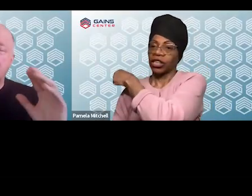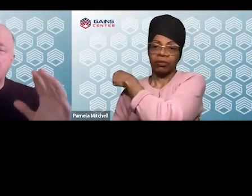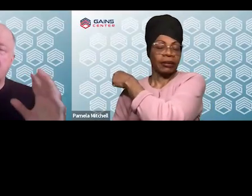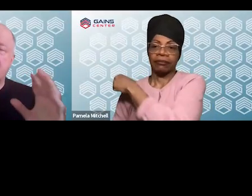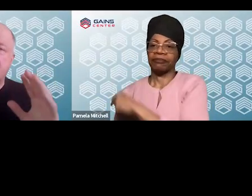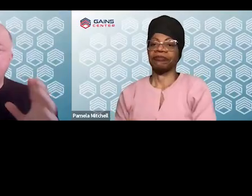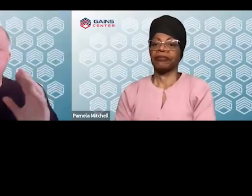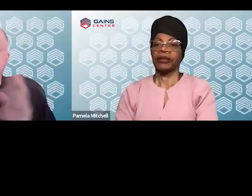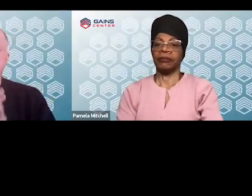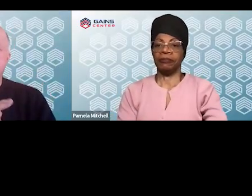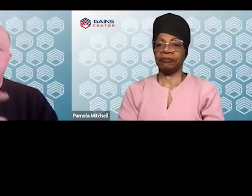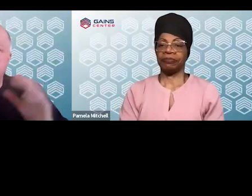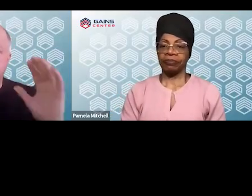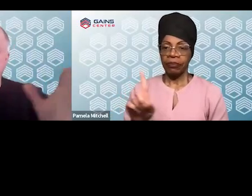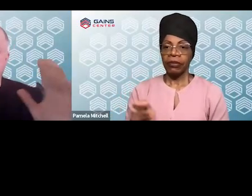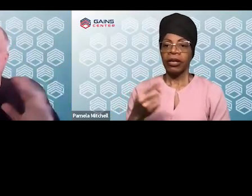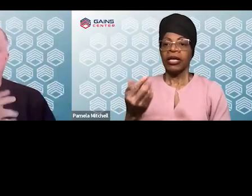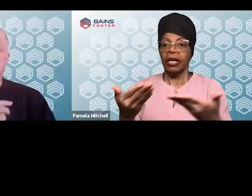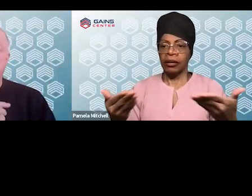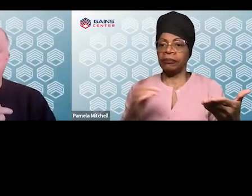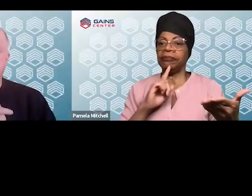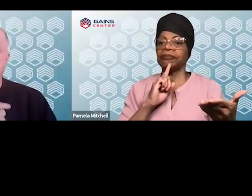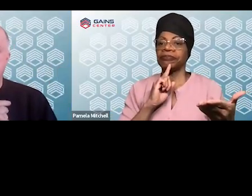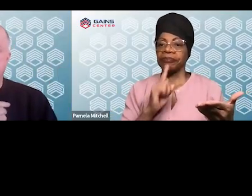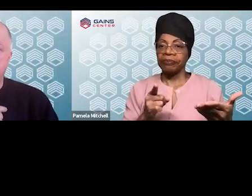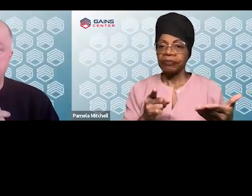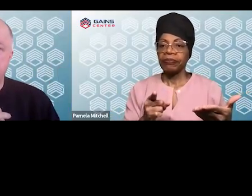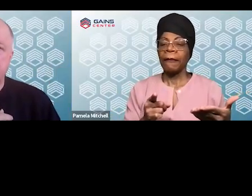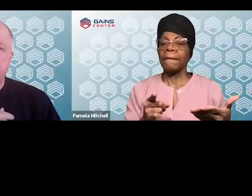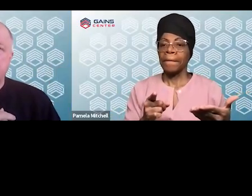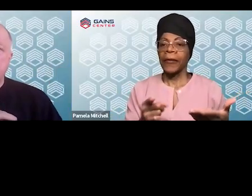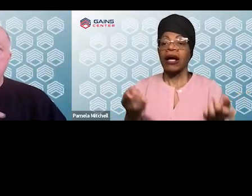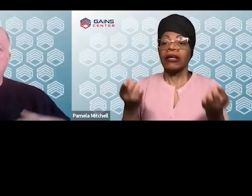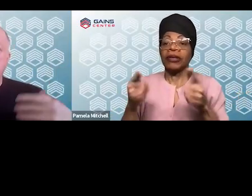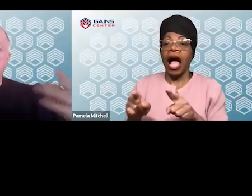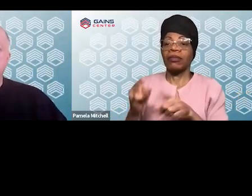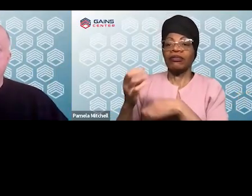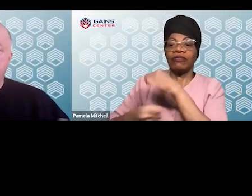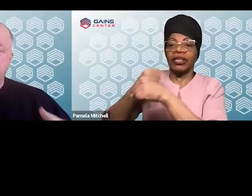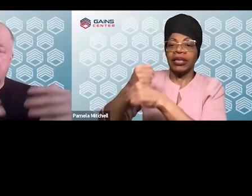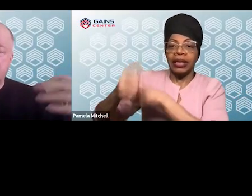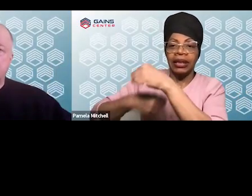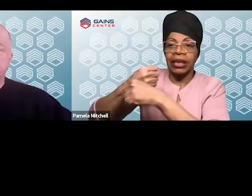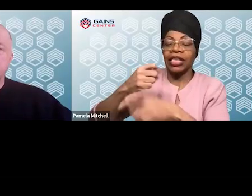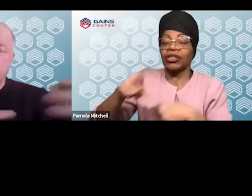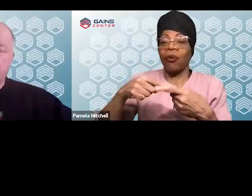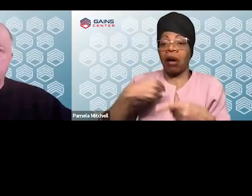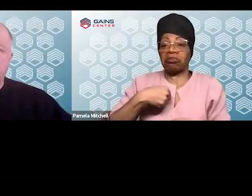One of the things that has gotten a little bit confabulated over the years... When I was first working